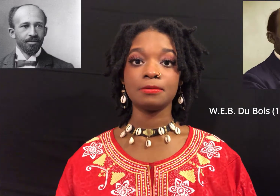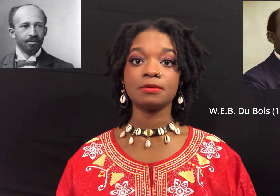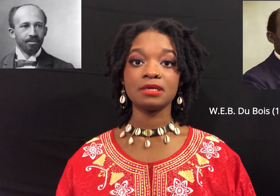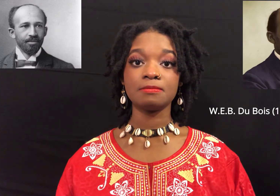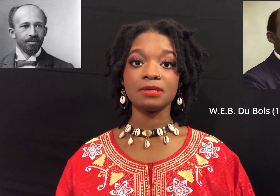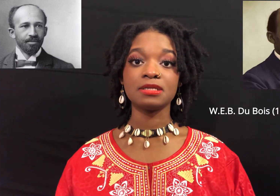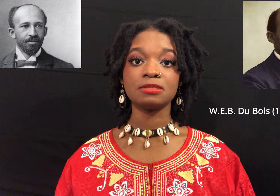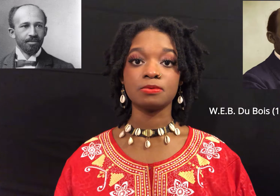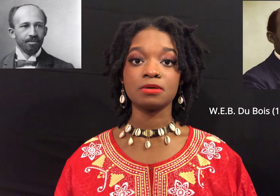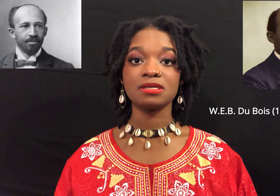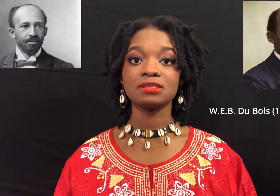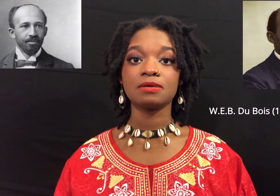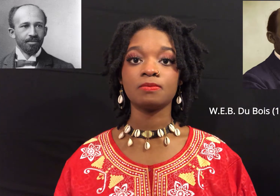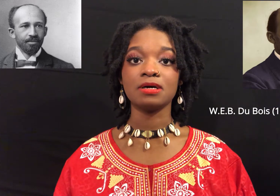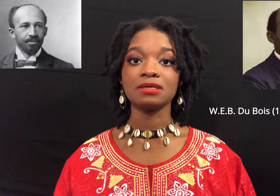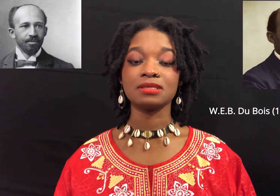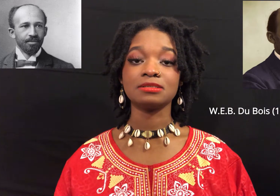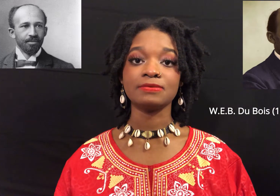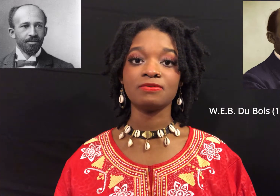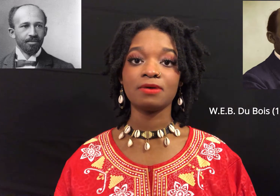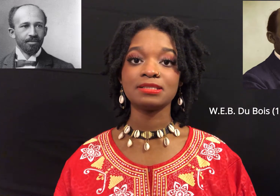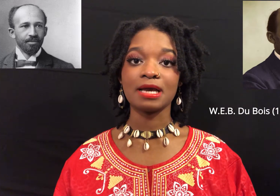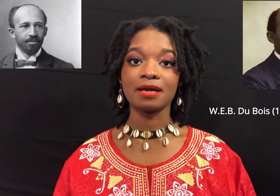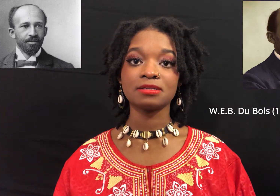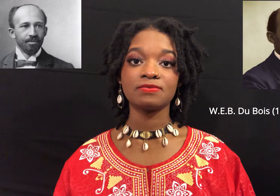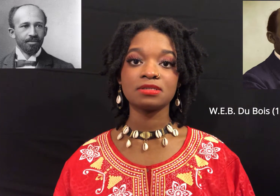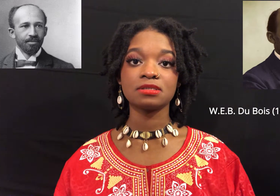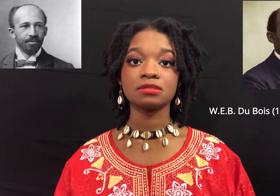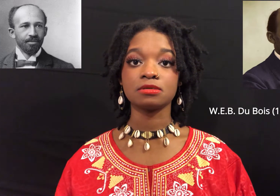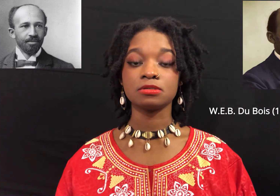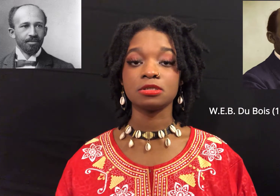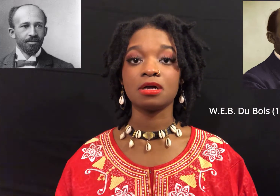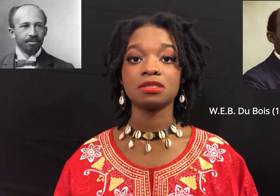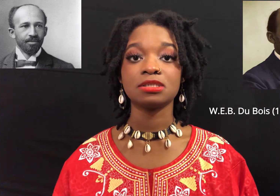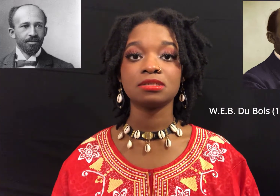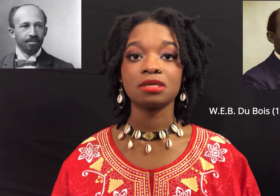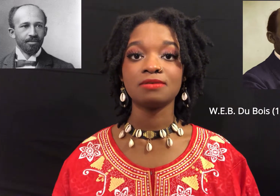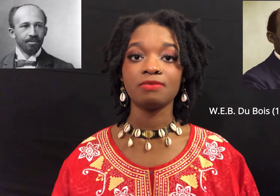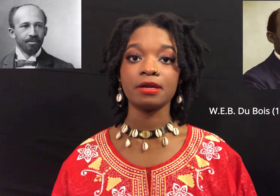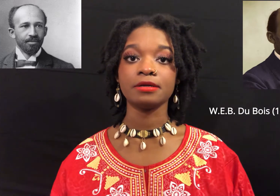W.E.B. Du Bois was a civil rights activist, sociologist, and writer.